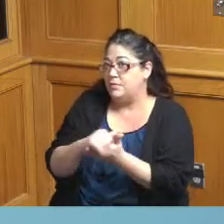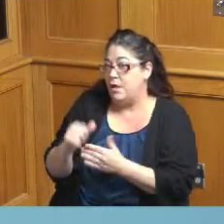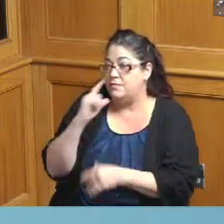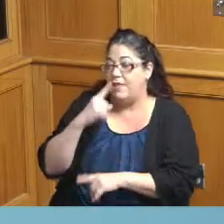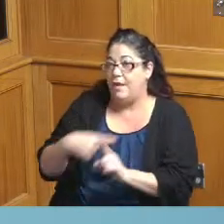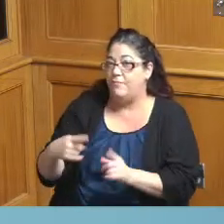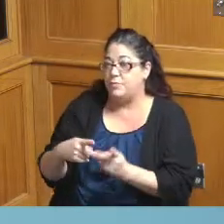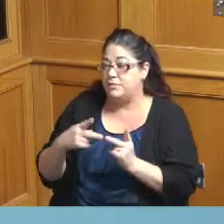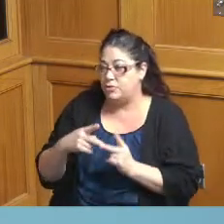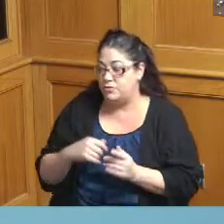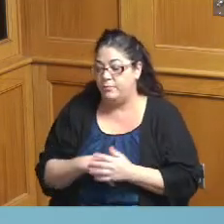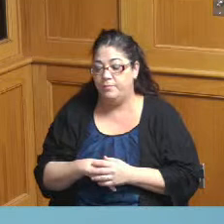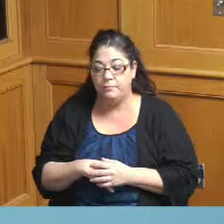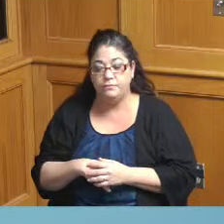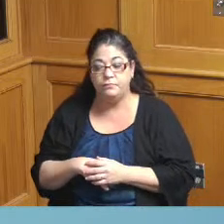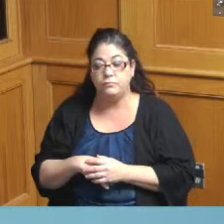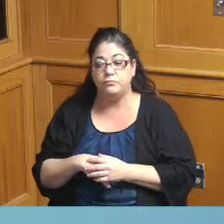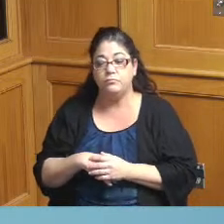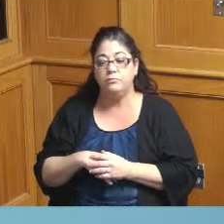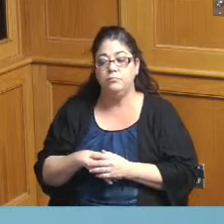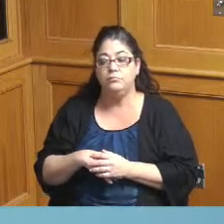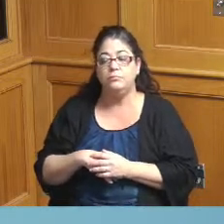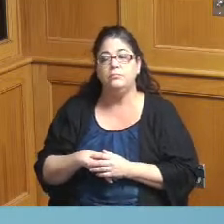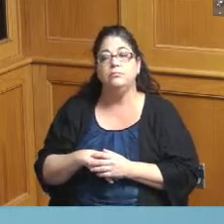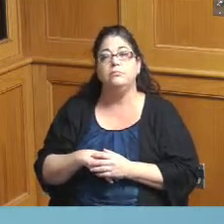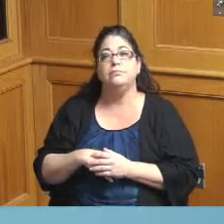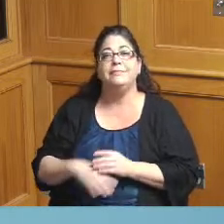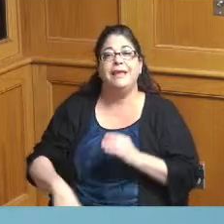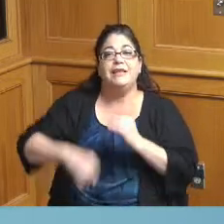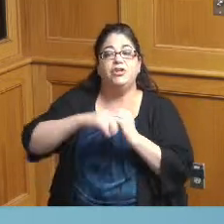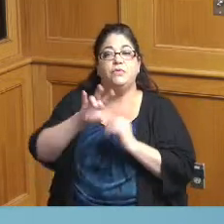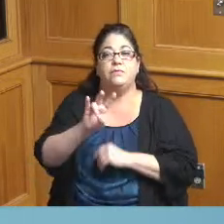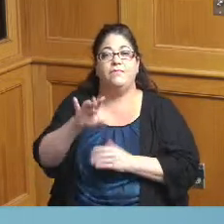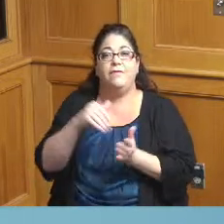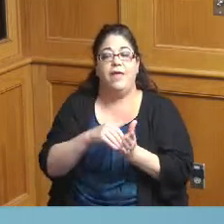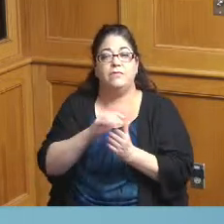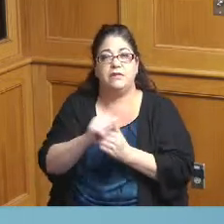we also have an additional 75,000 coming to cover mental health costs